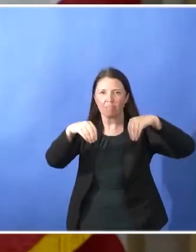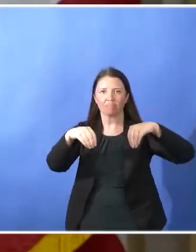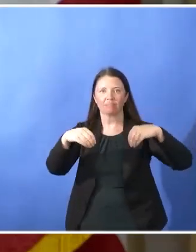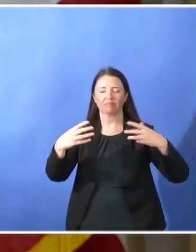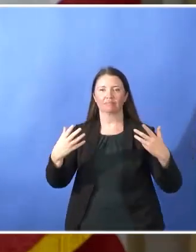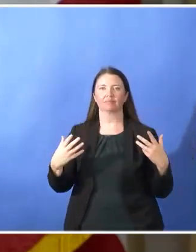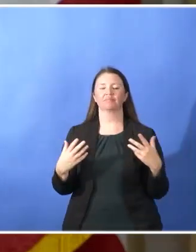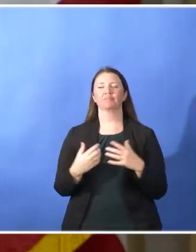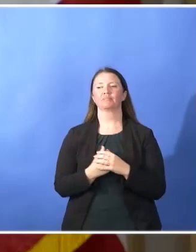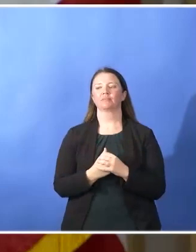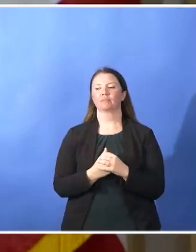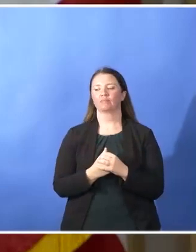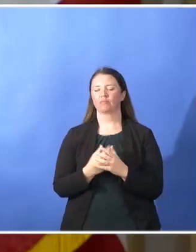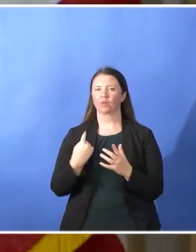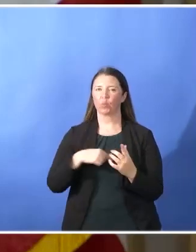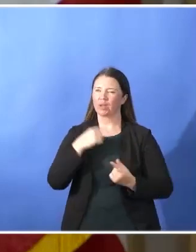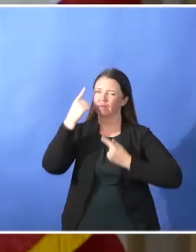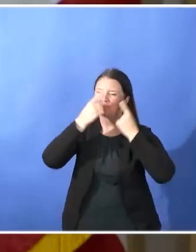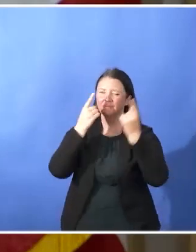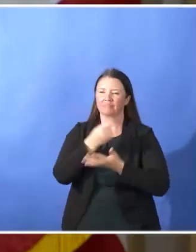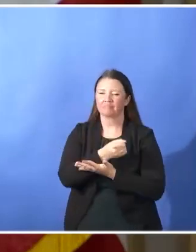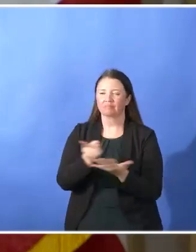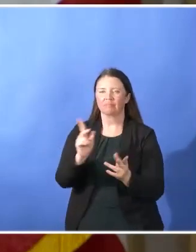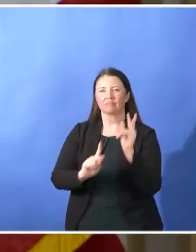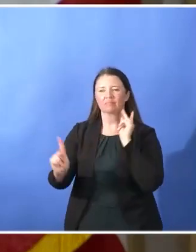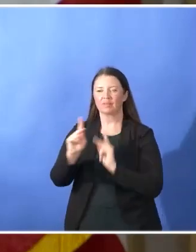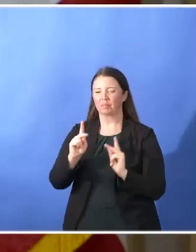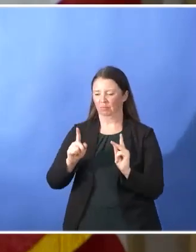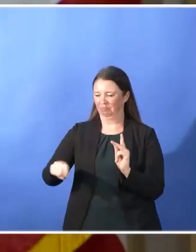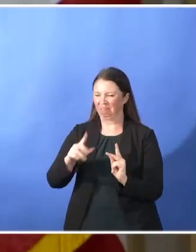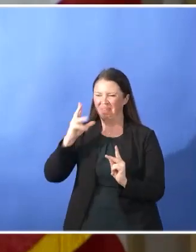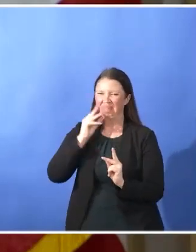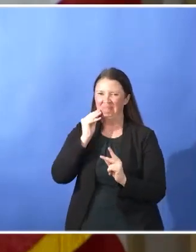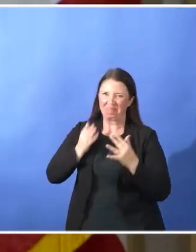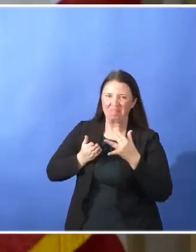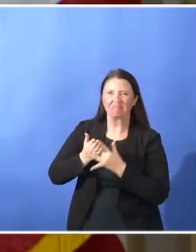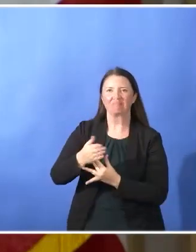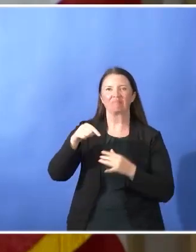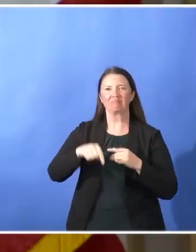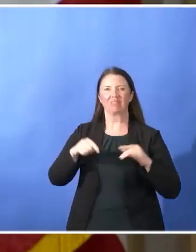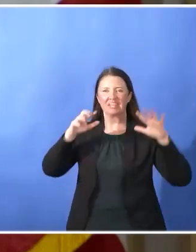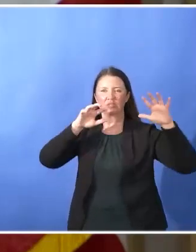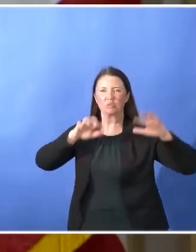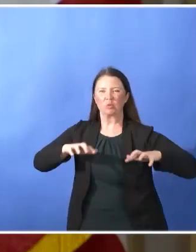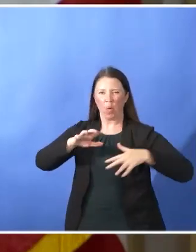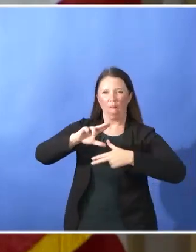WHOSE LIVES HAVE BEEN UPENDED. WE HAVE COMMITTED OUR RESOURCES NOW AND FOR THE LONG HAUL TO ENSURE COMMUNICATIONS RECOVER